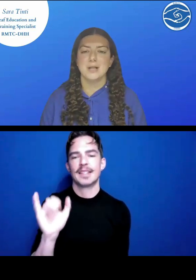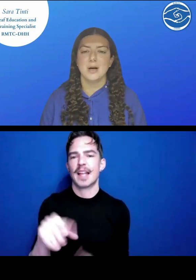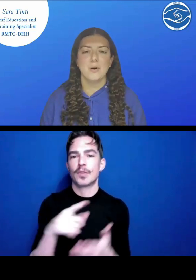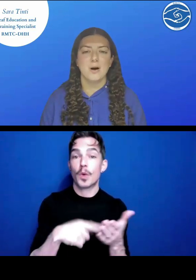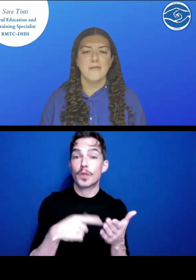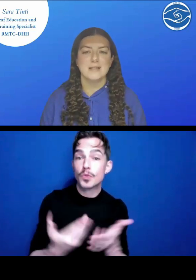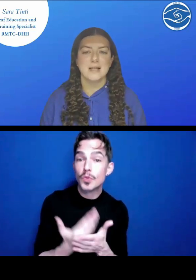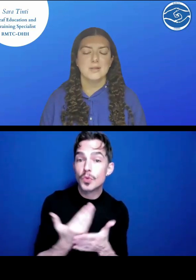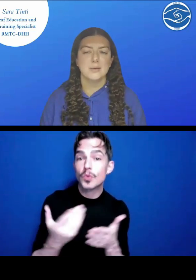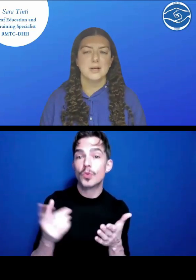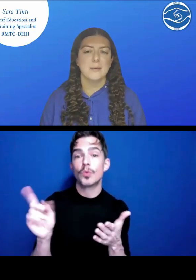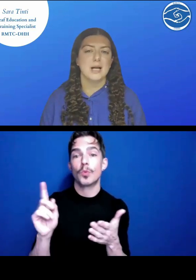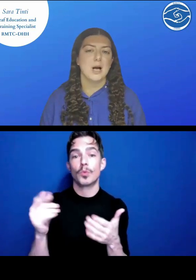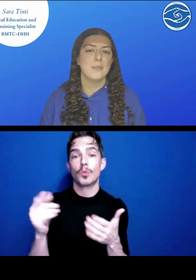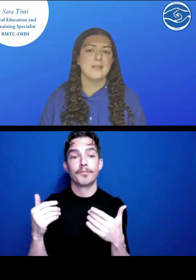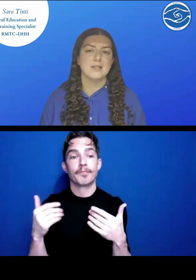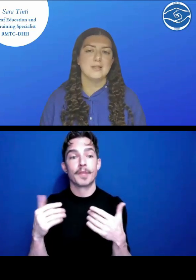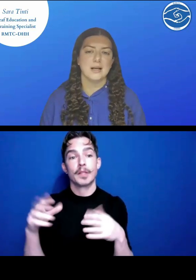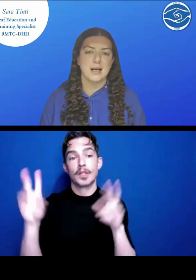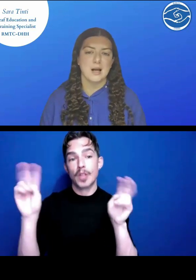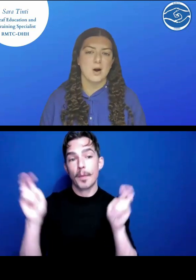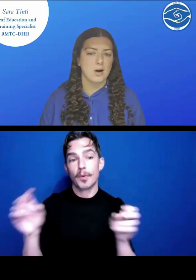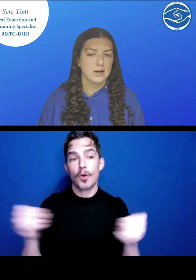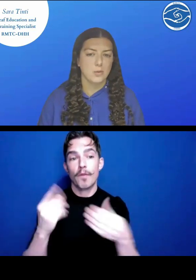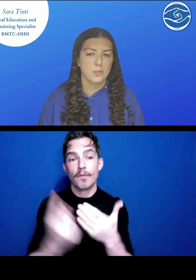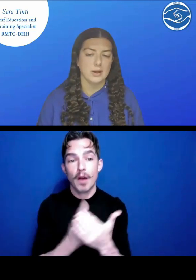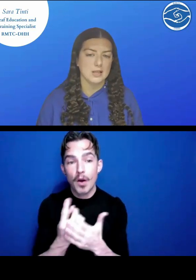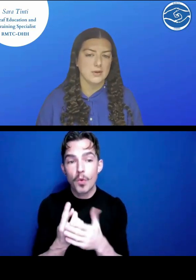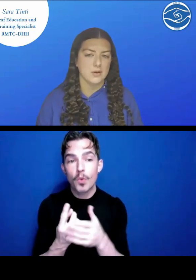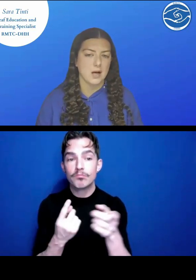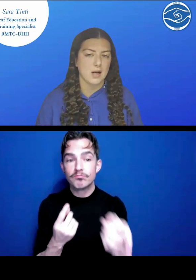our topical office hours that we're coming up. And these are again all clickable links for you